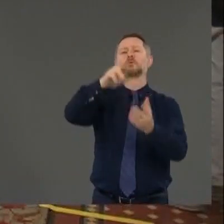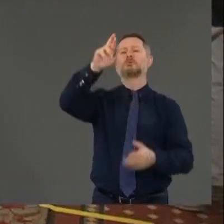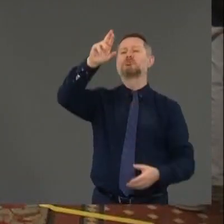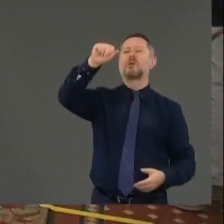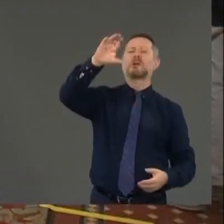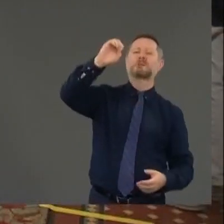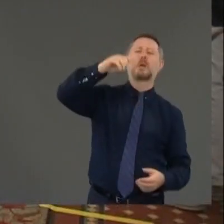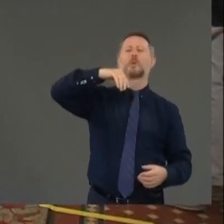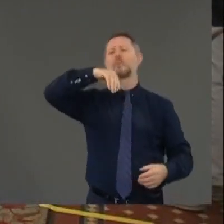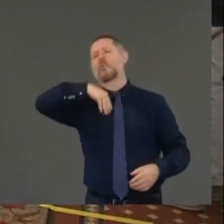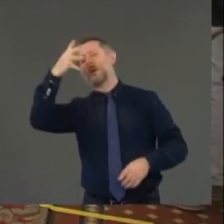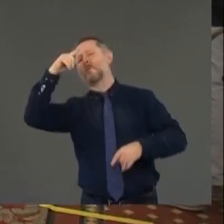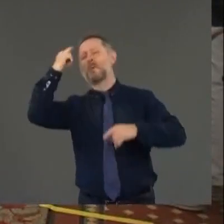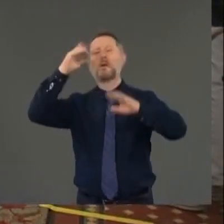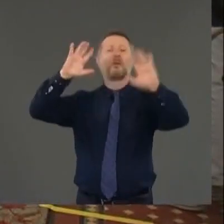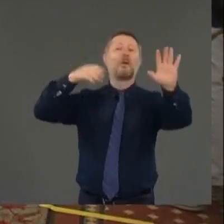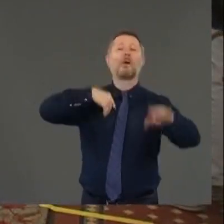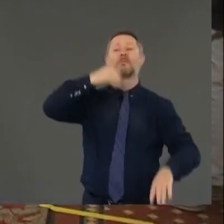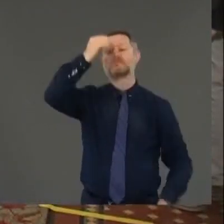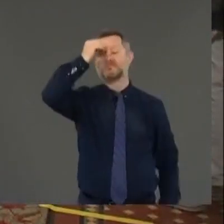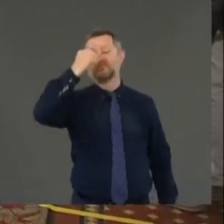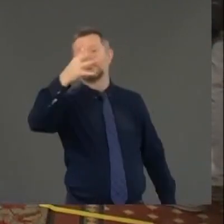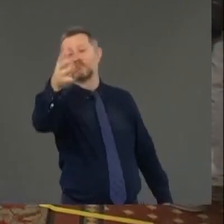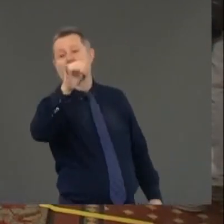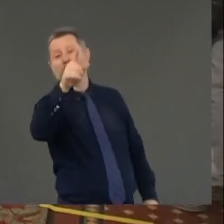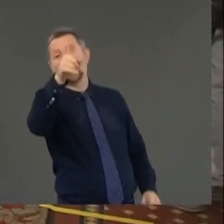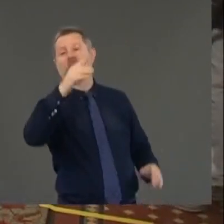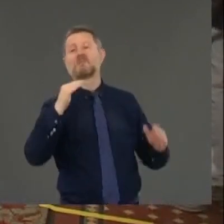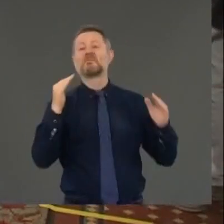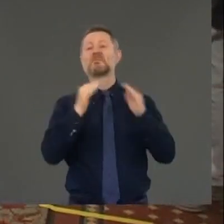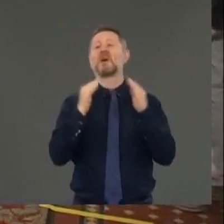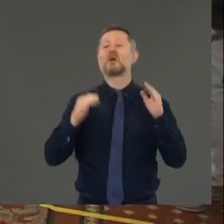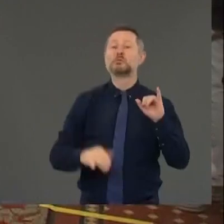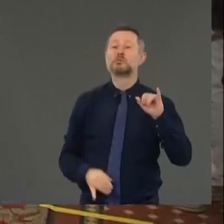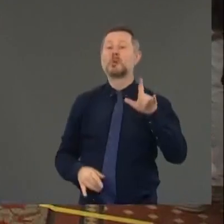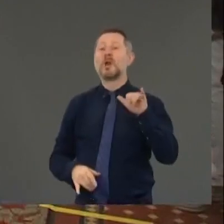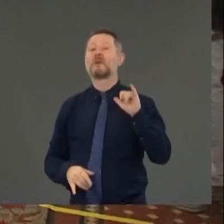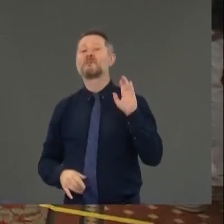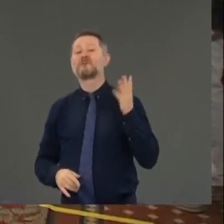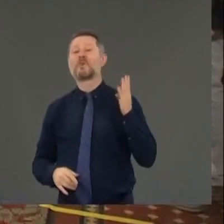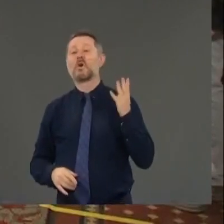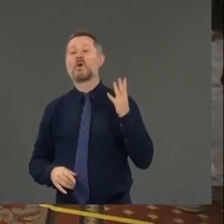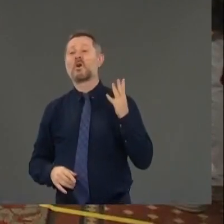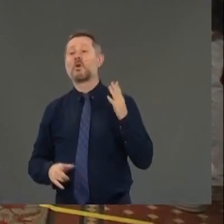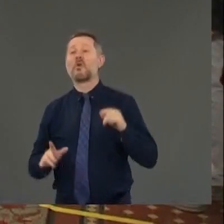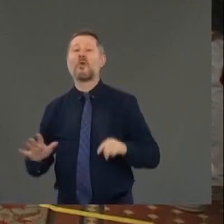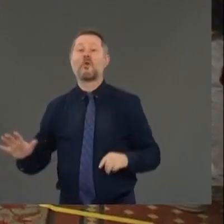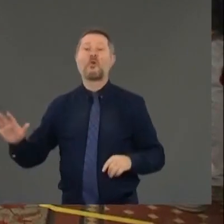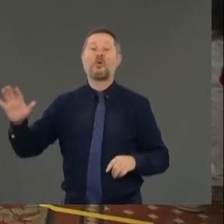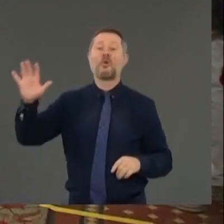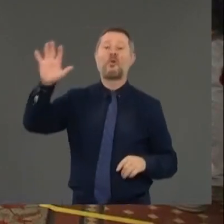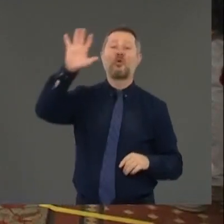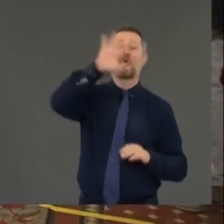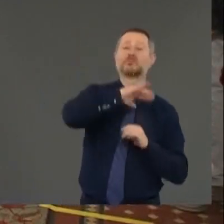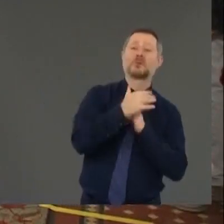OF THAT GREAT. I DON'T MEAN TO PLAY THE RACE